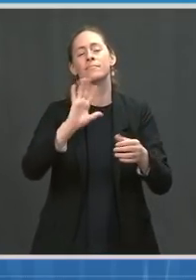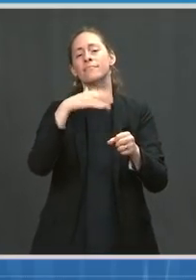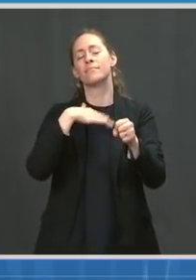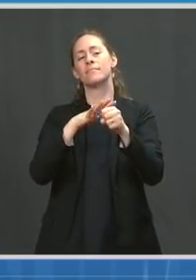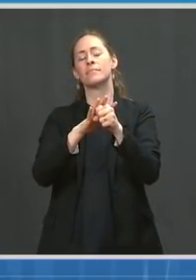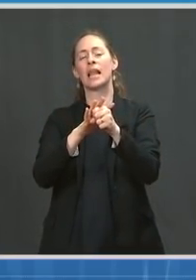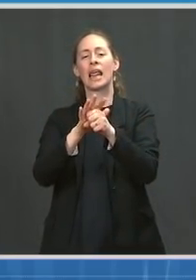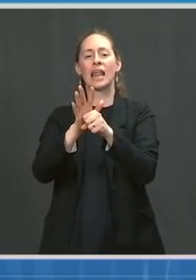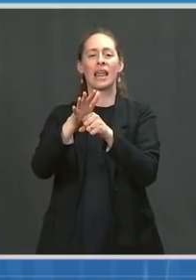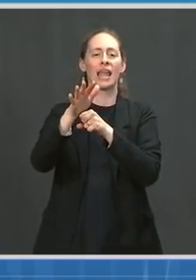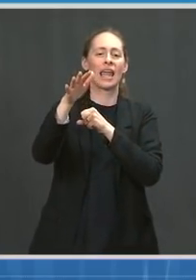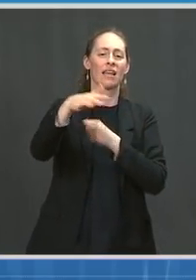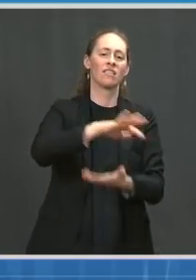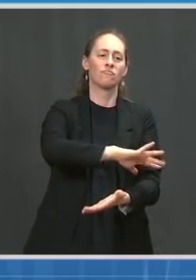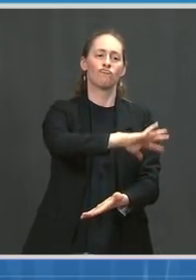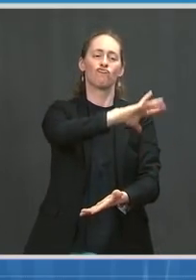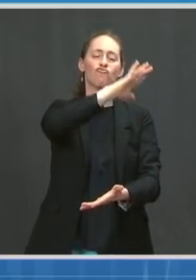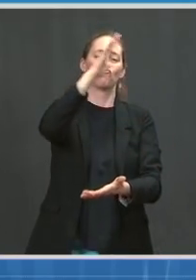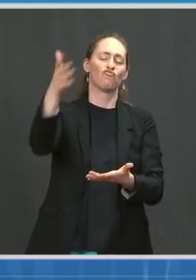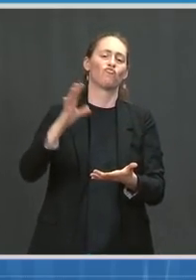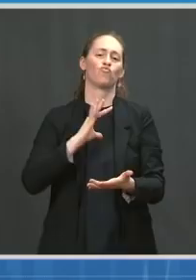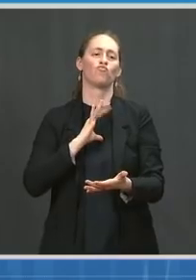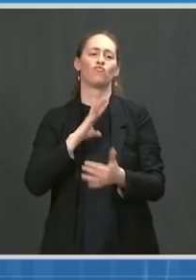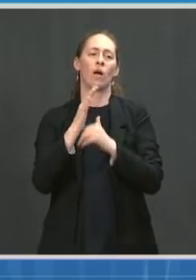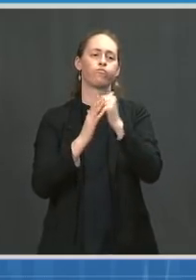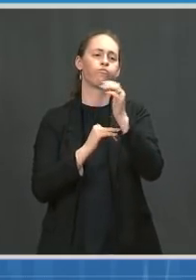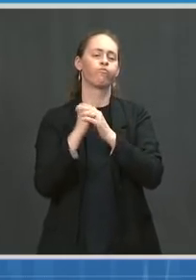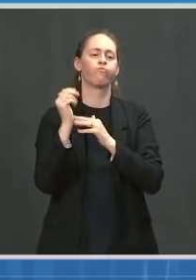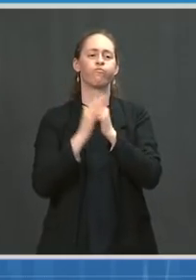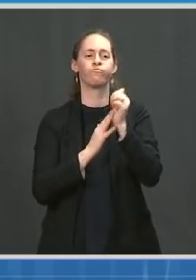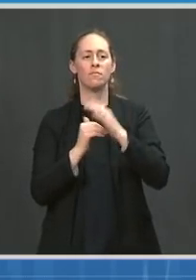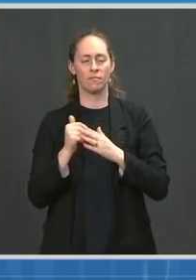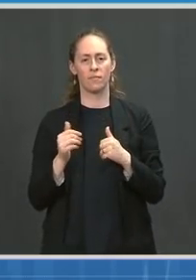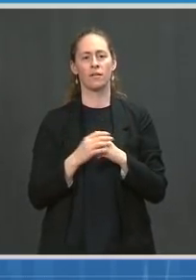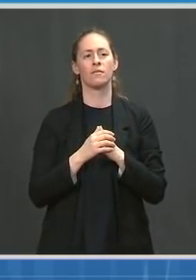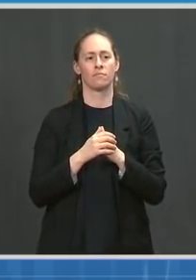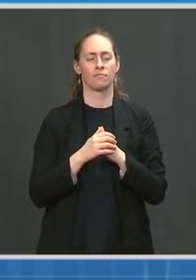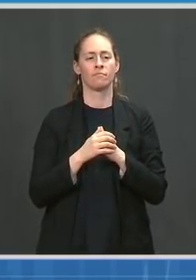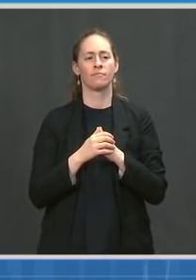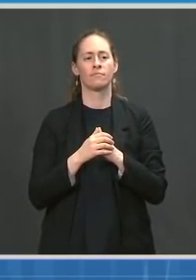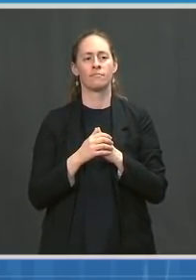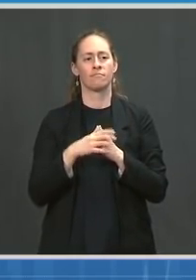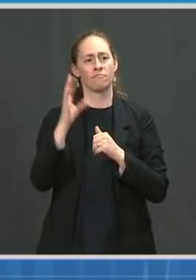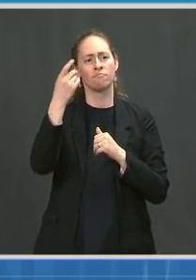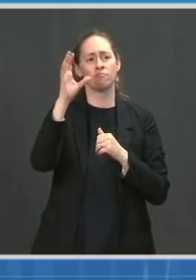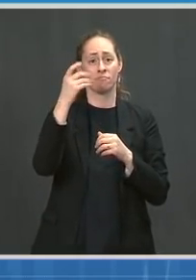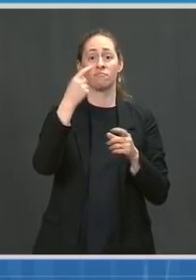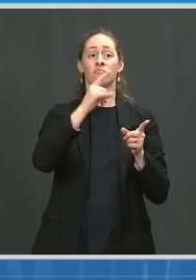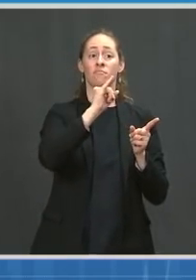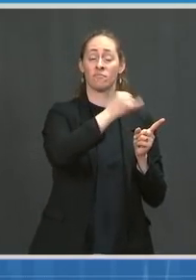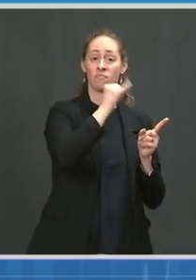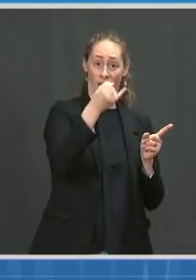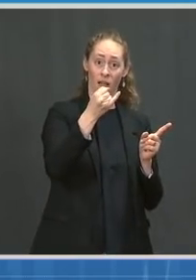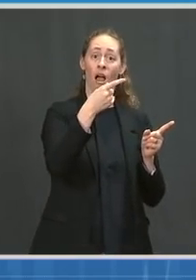of Moderna and Pfizer, including to replace J&J appointments with Pfizer and Moderna vaccine.